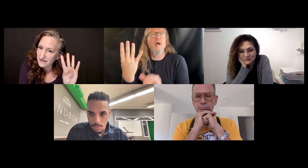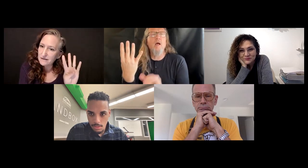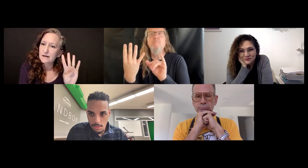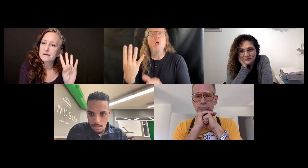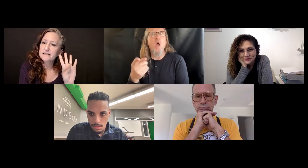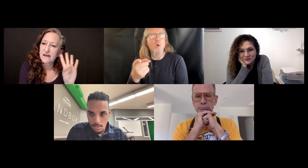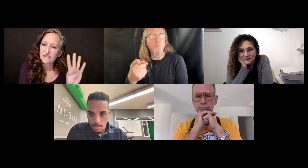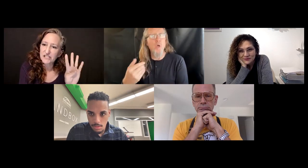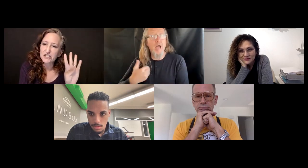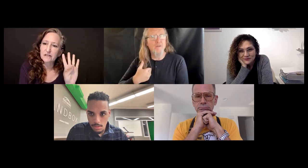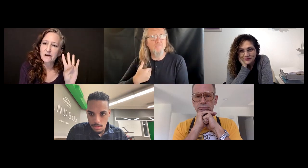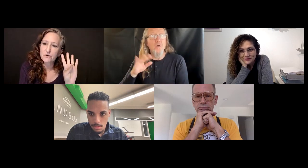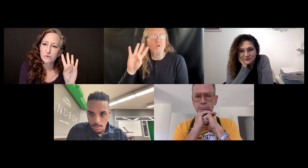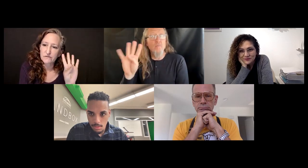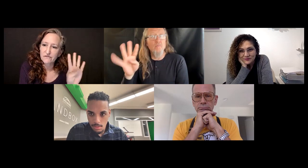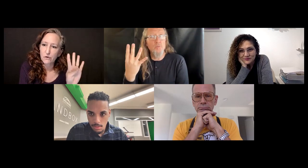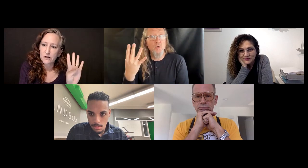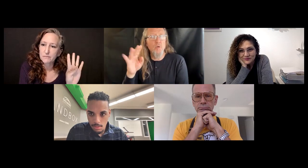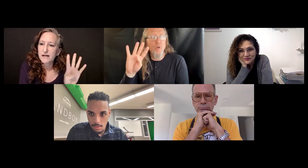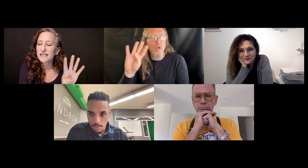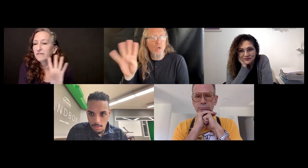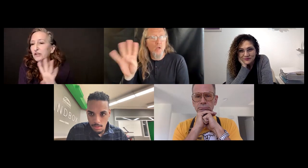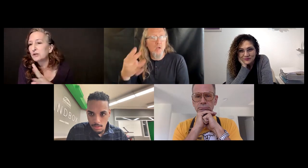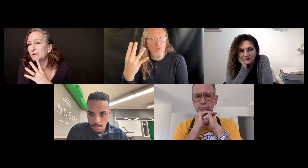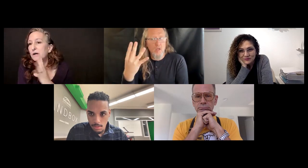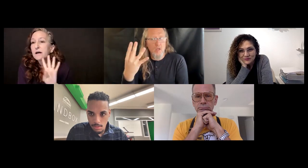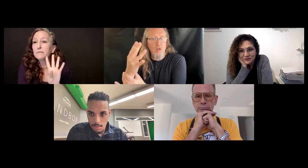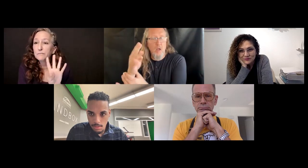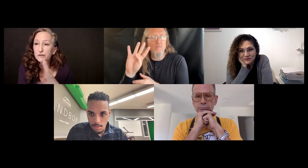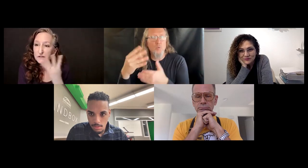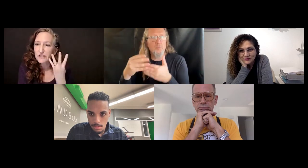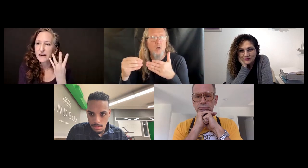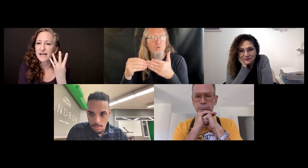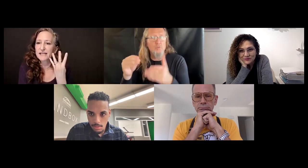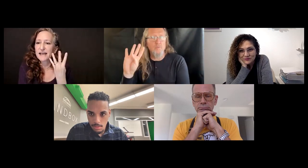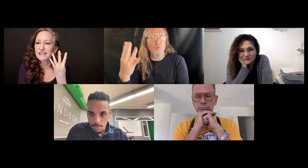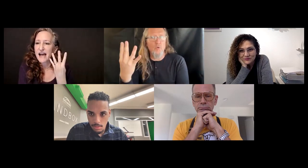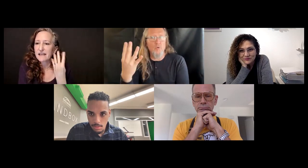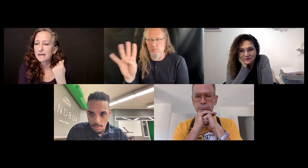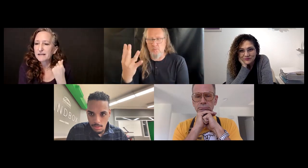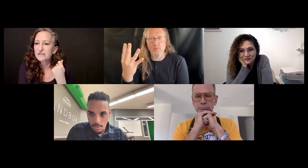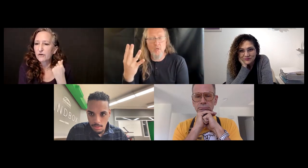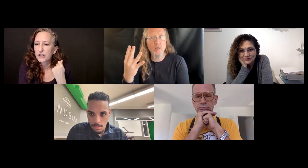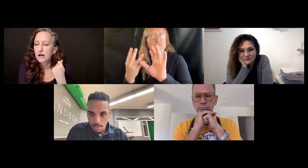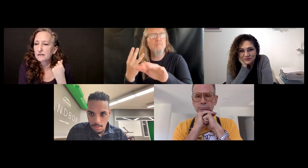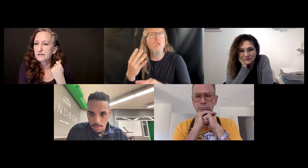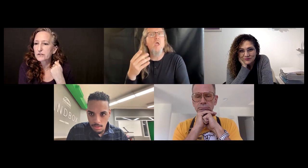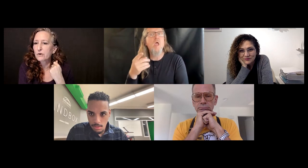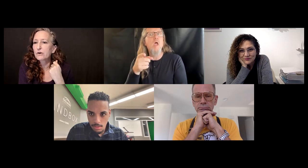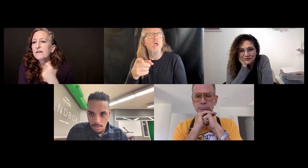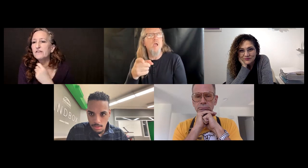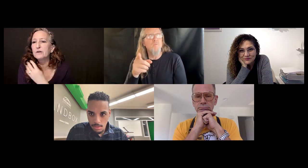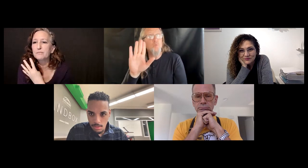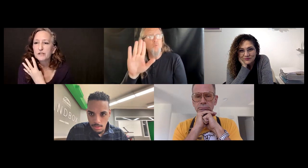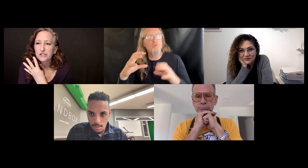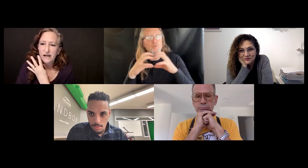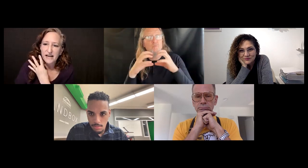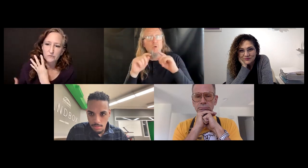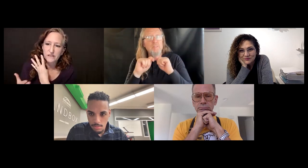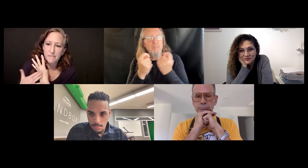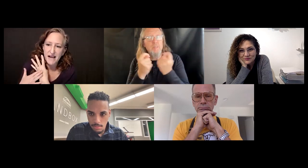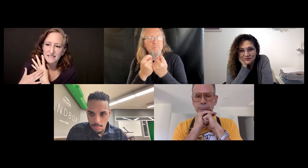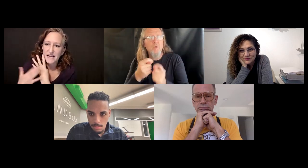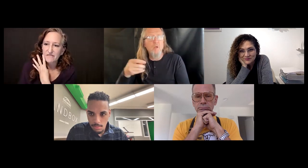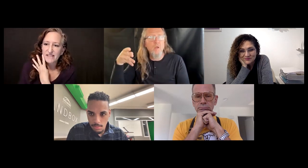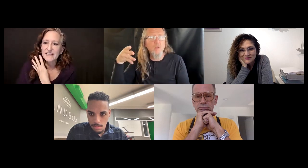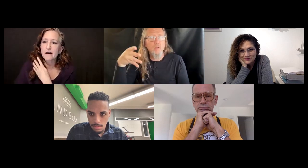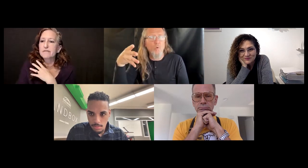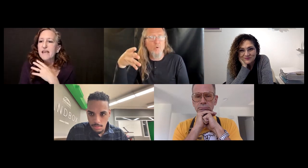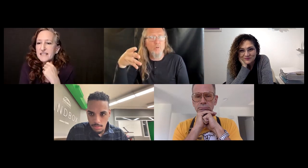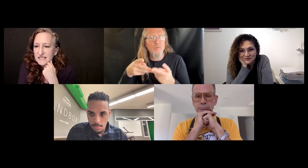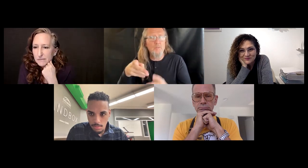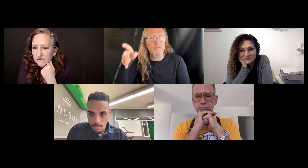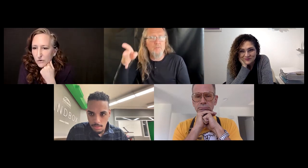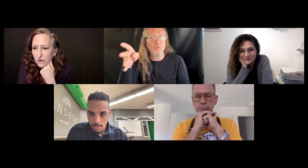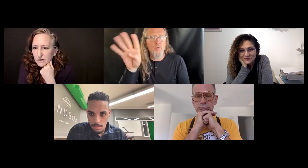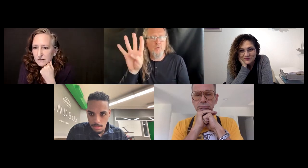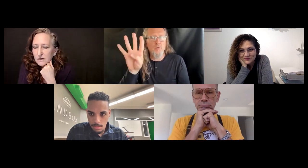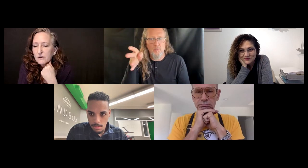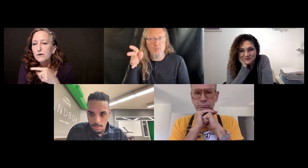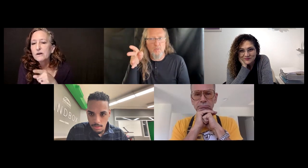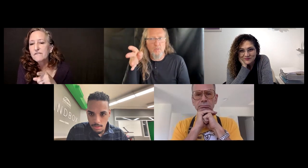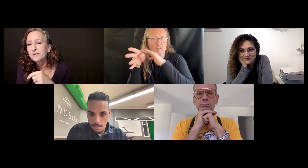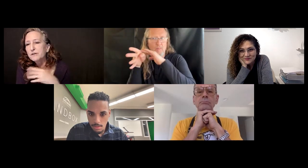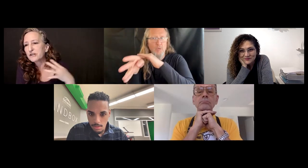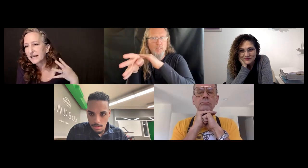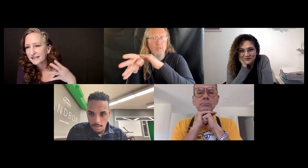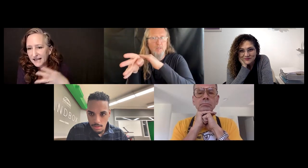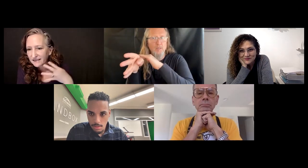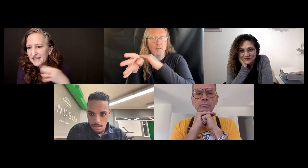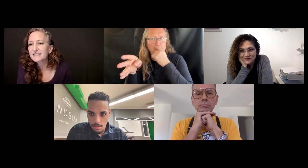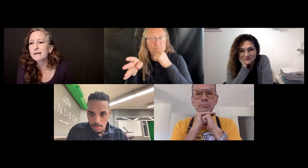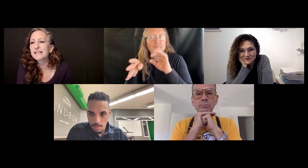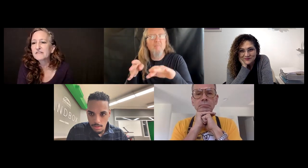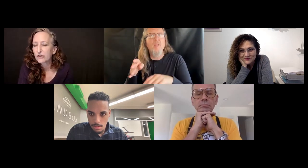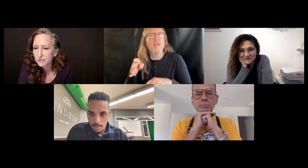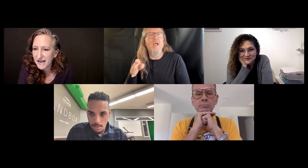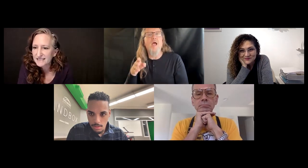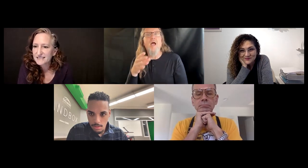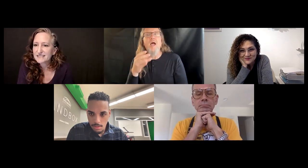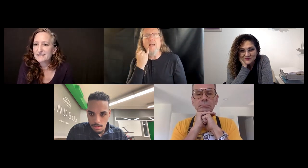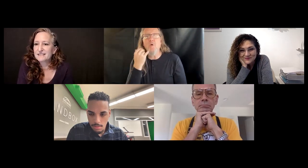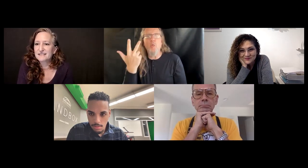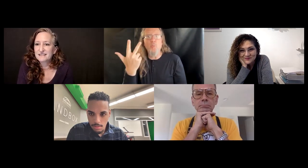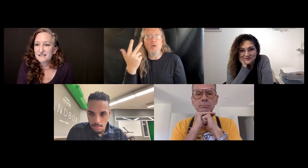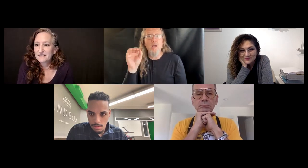But if you move your hand like that, that means $4. Or if you put your hand with the back side facing out, that is a number 4, or if you put your hand like this, that means fourth place.